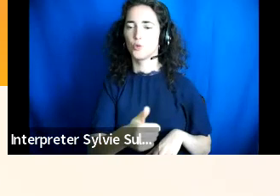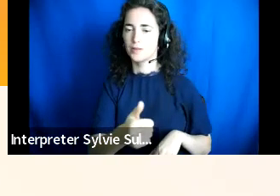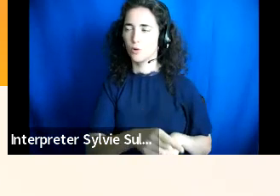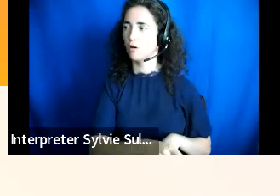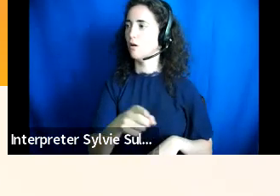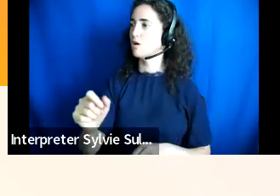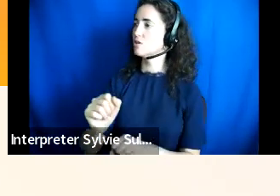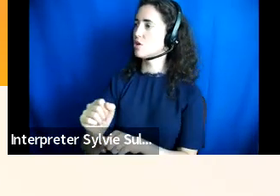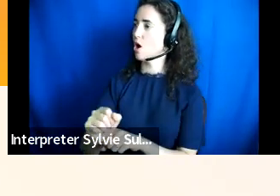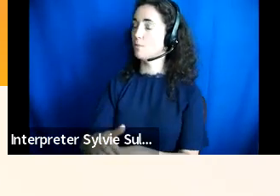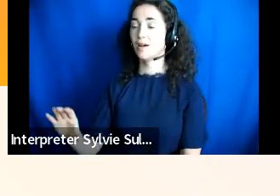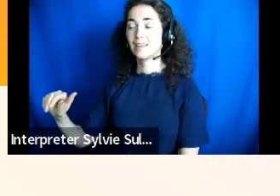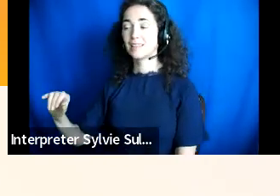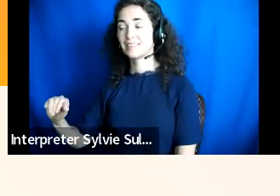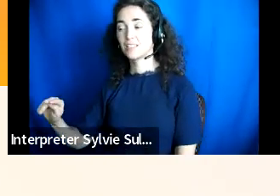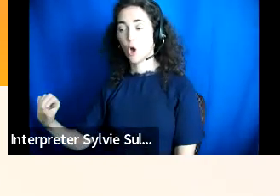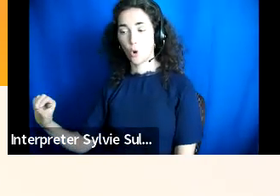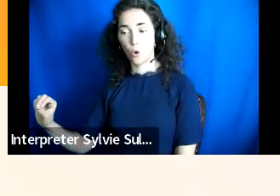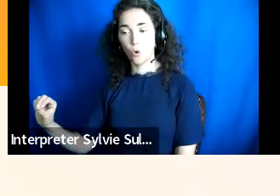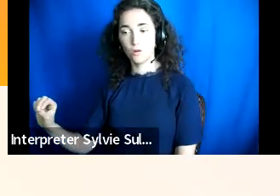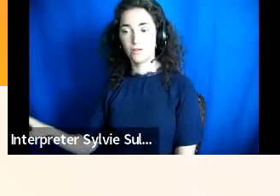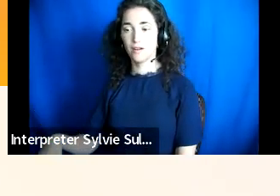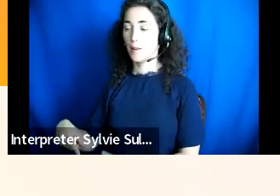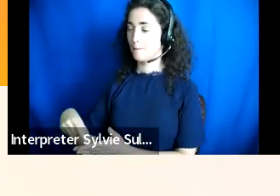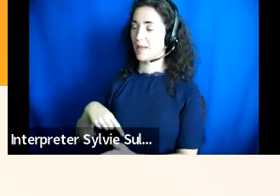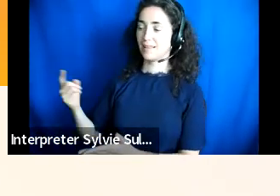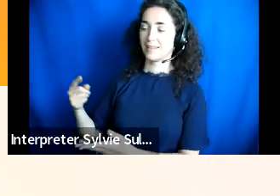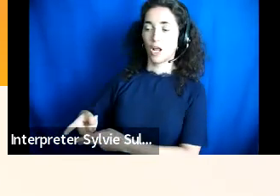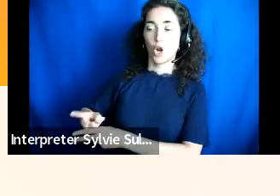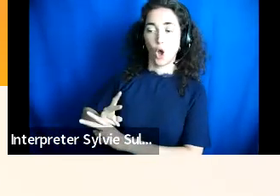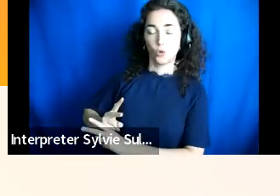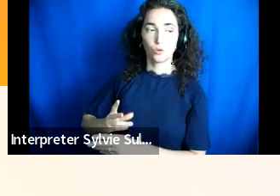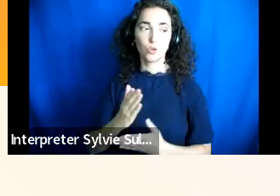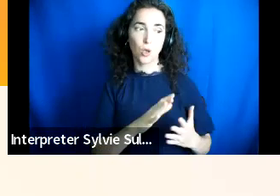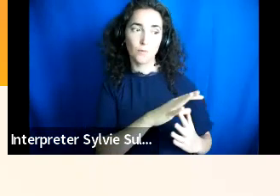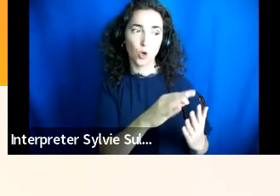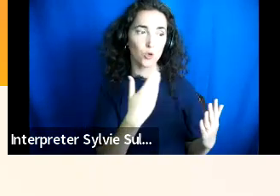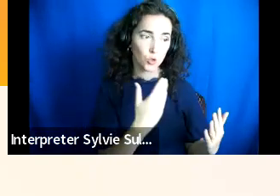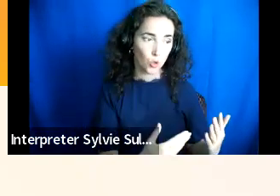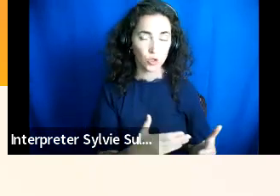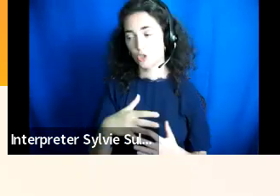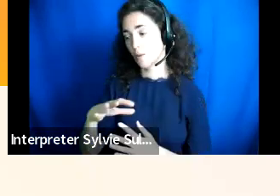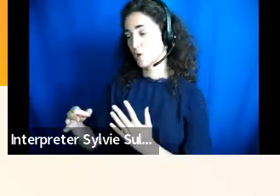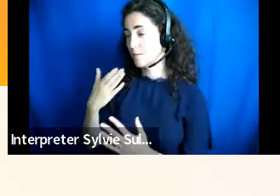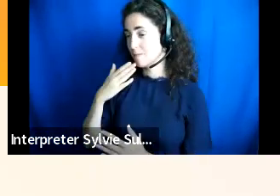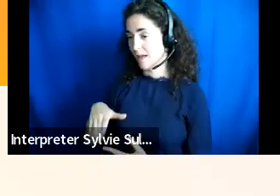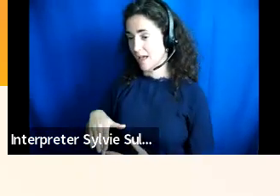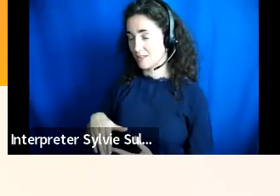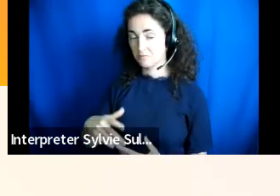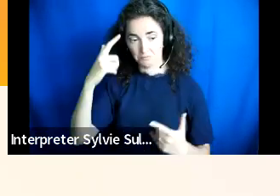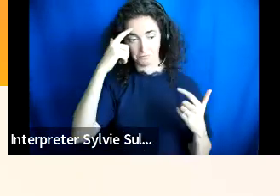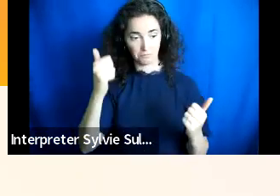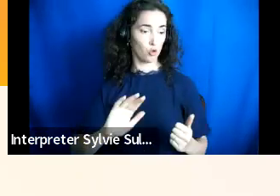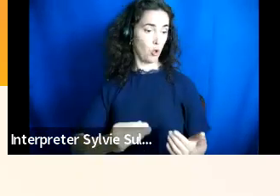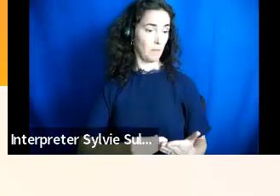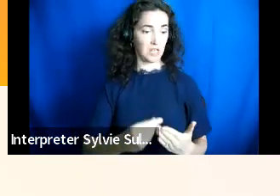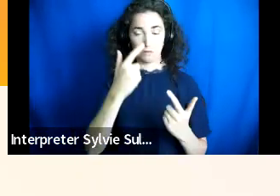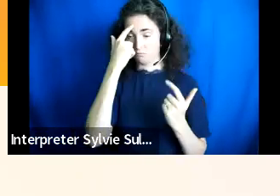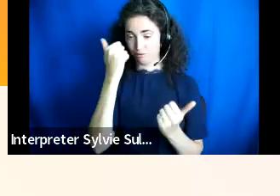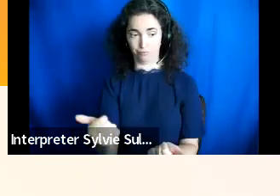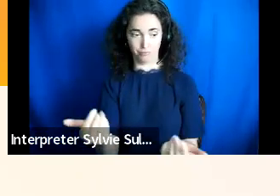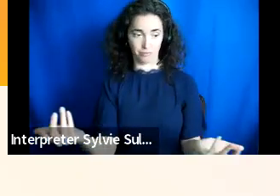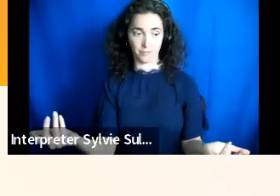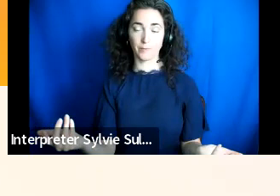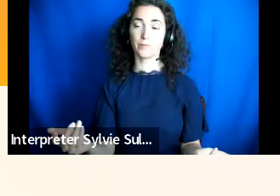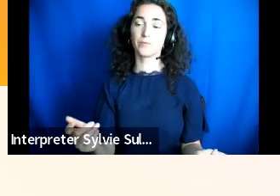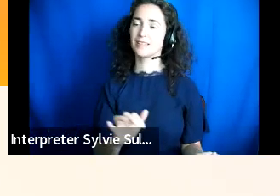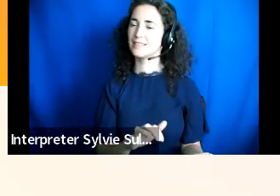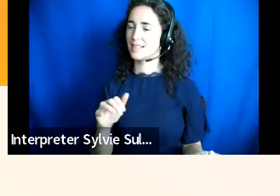They had casino payday loans, So there was good choices and bad choices, and you were free to do with your money as you please, just like in life.